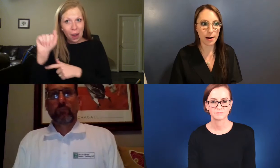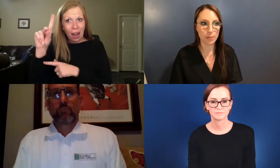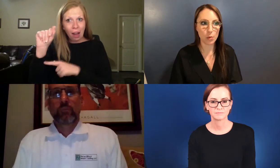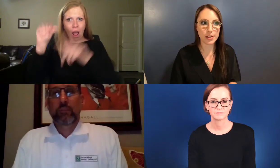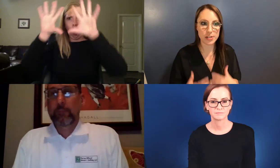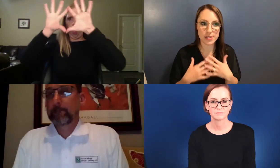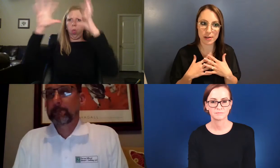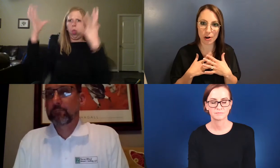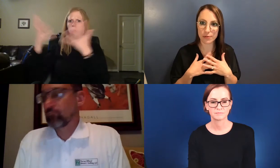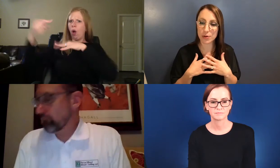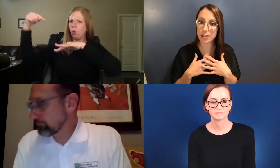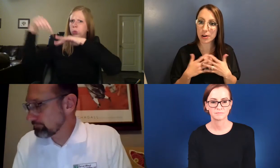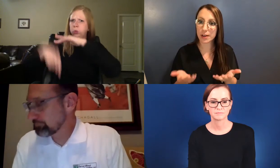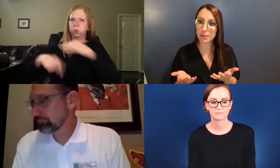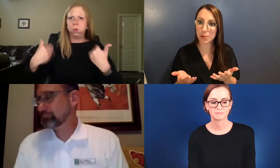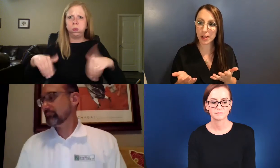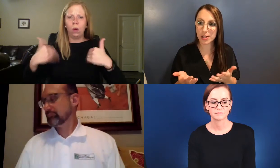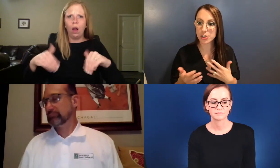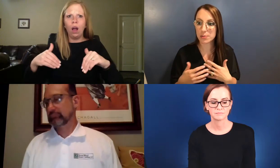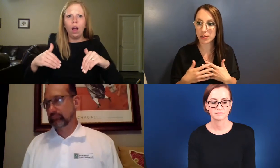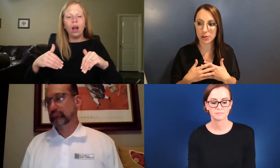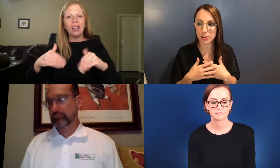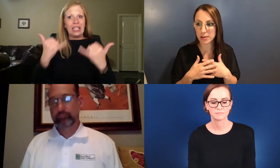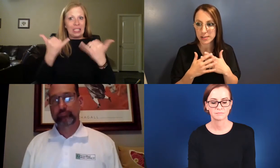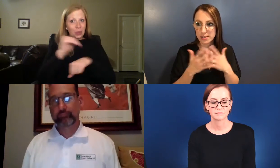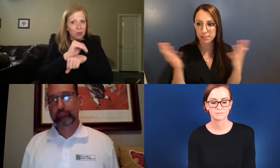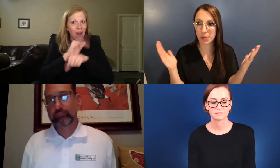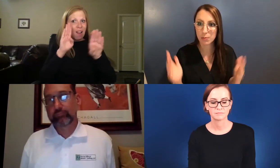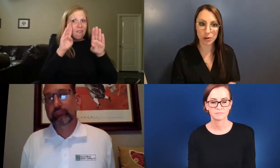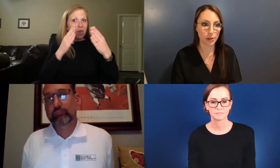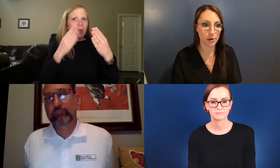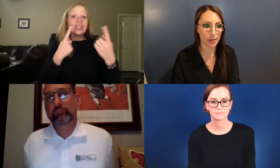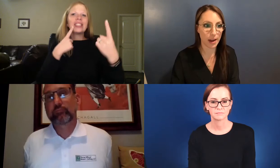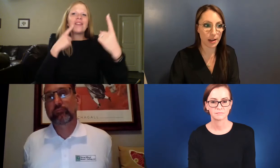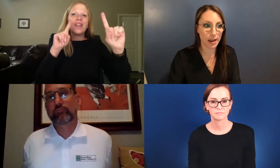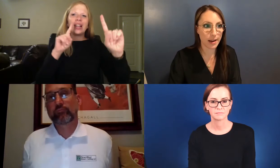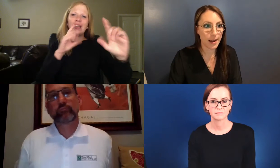we just are focusing on effective communication, but there is plenty more to learn about the ADA.